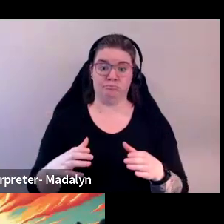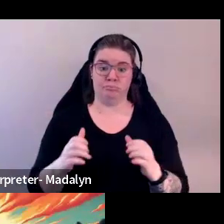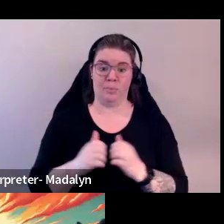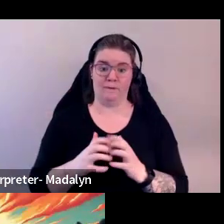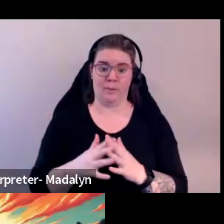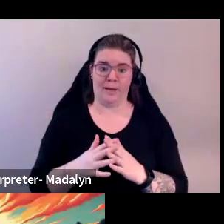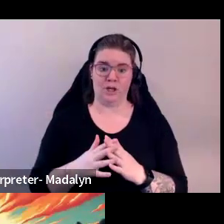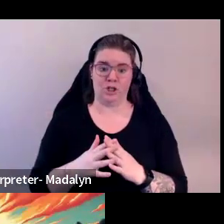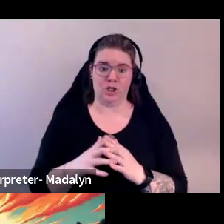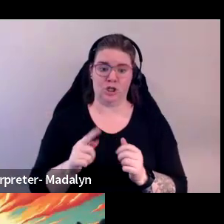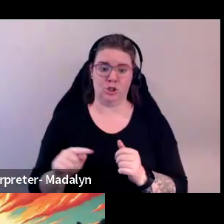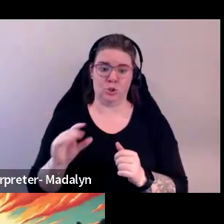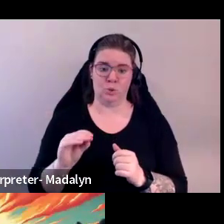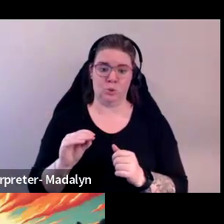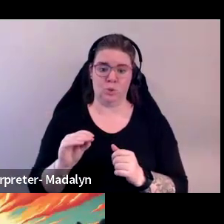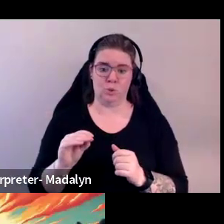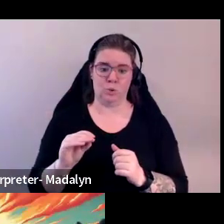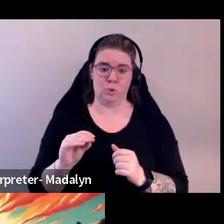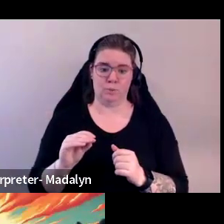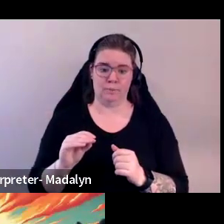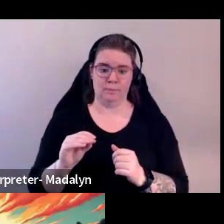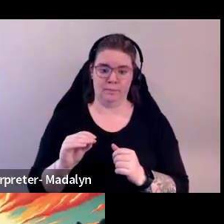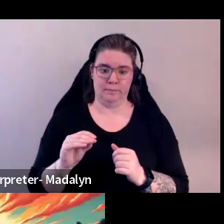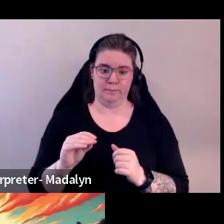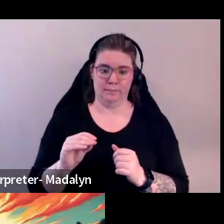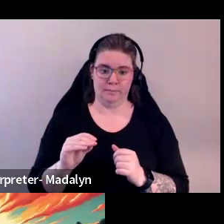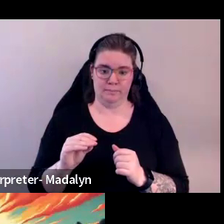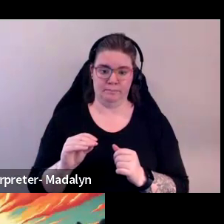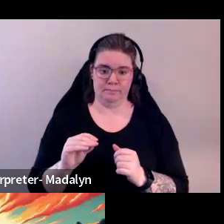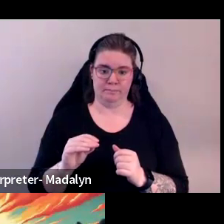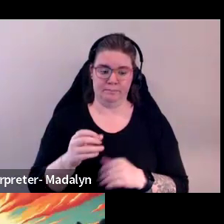Tom Olin: to to take away the private equity and and